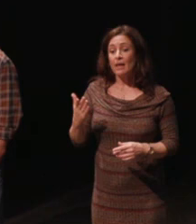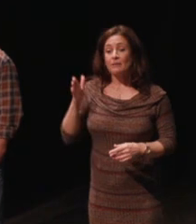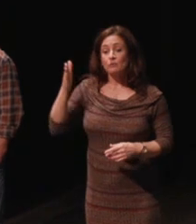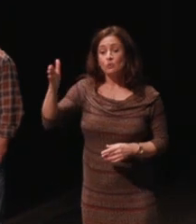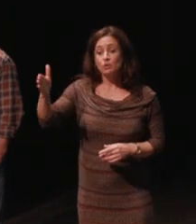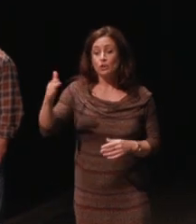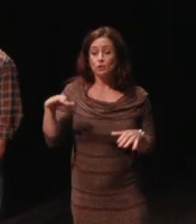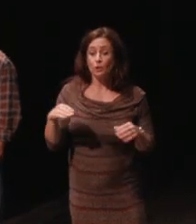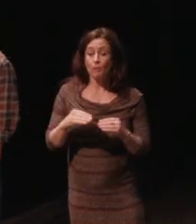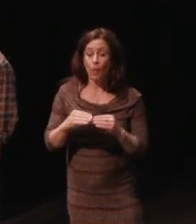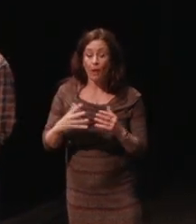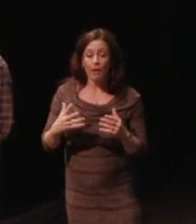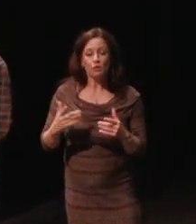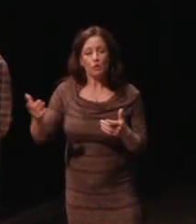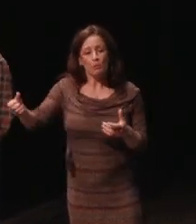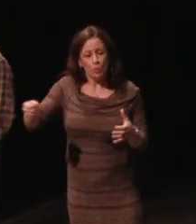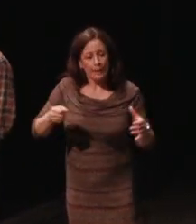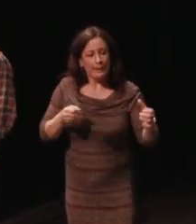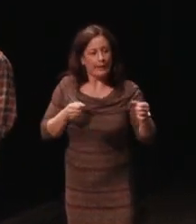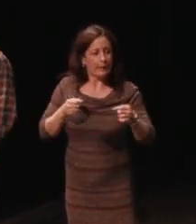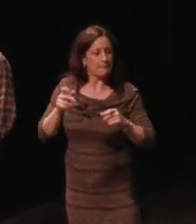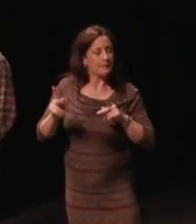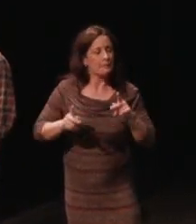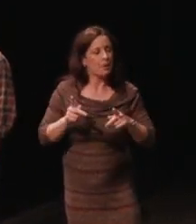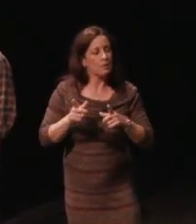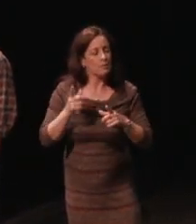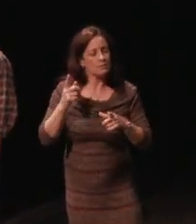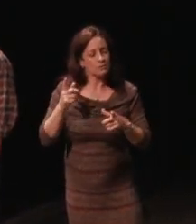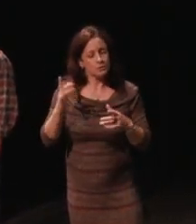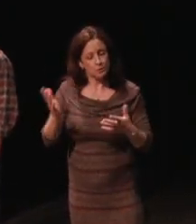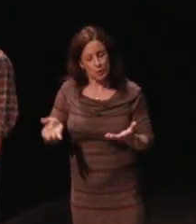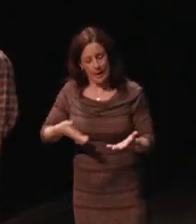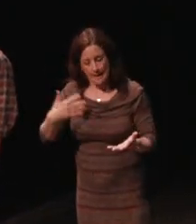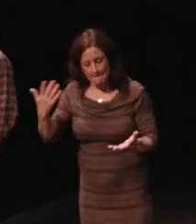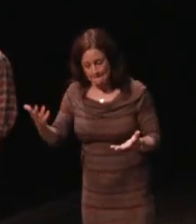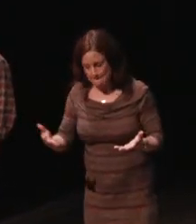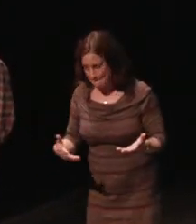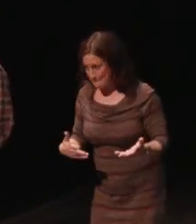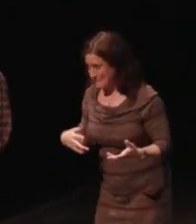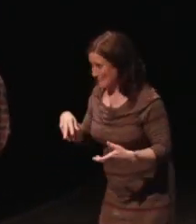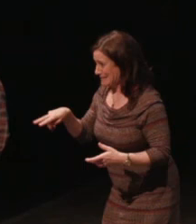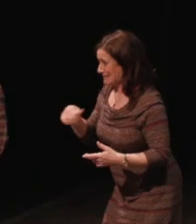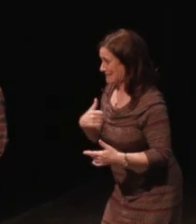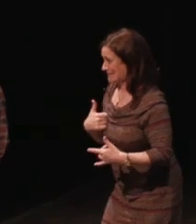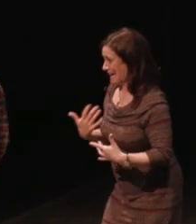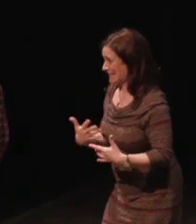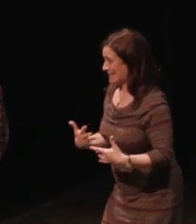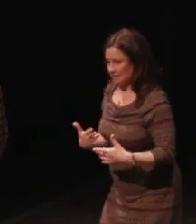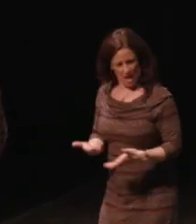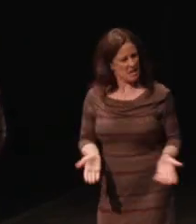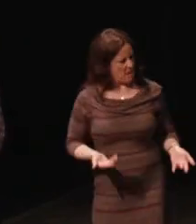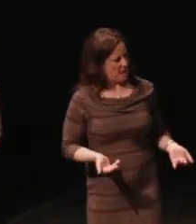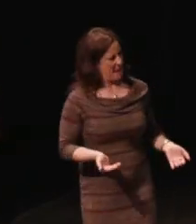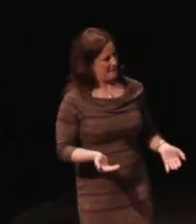that it is to bring people in to- >> Yeah. Do stuff and things. Bring people in.